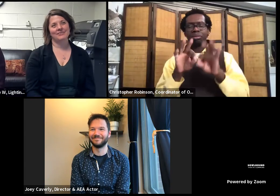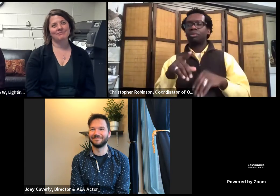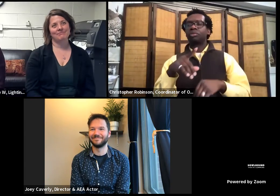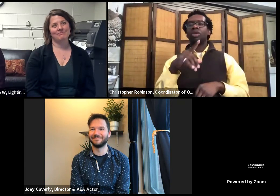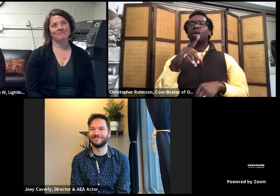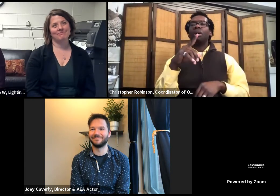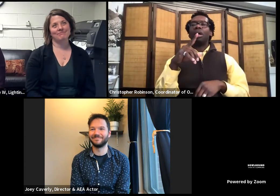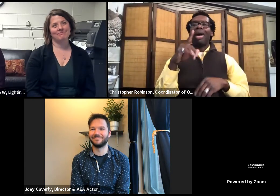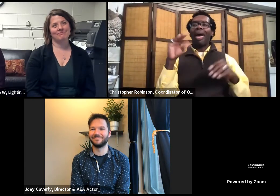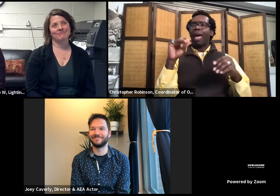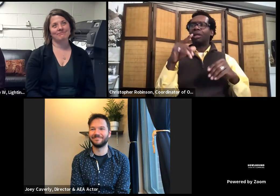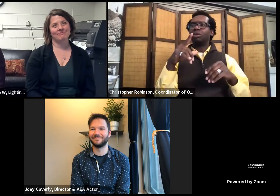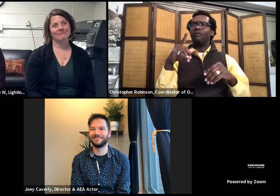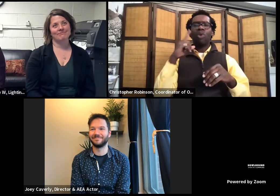There's some things that need to be done, right?